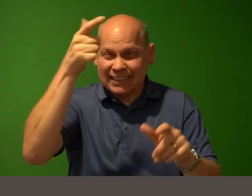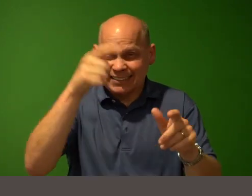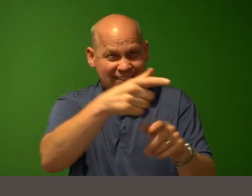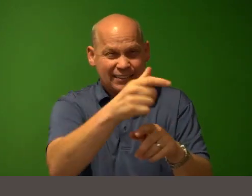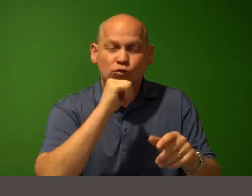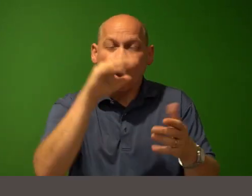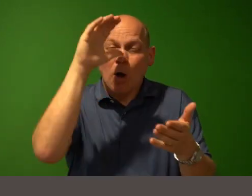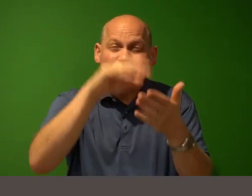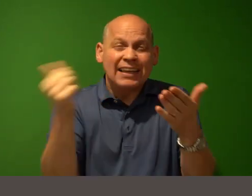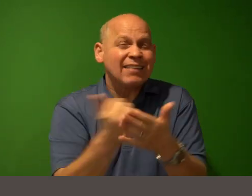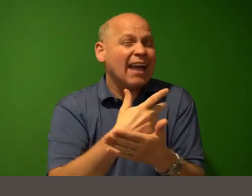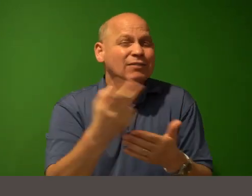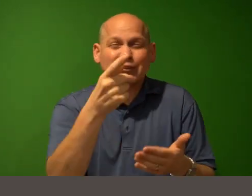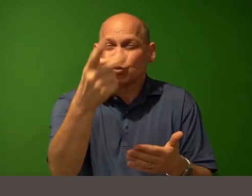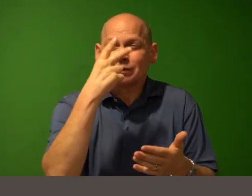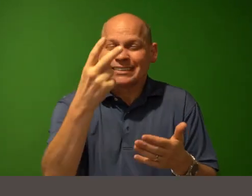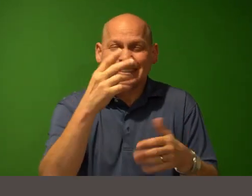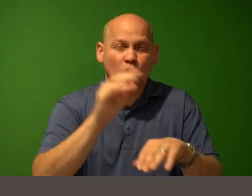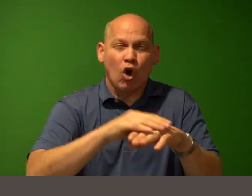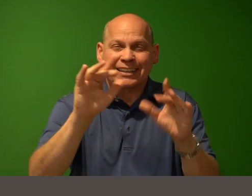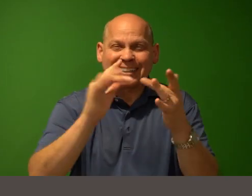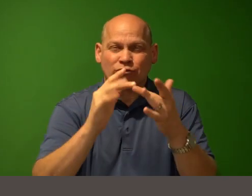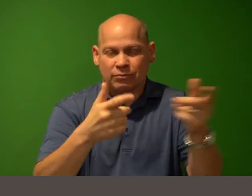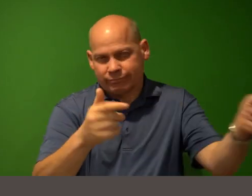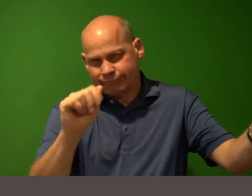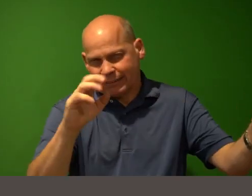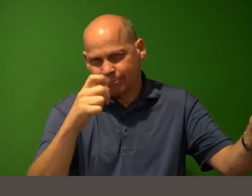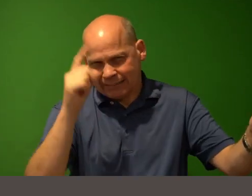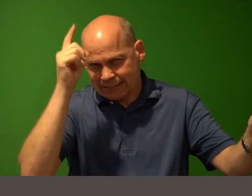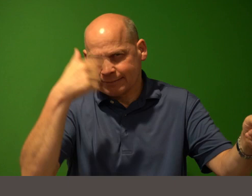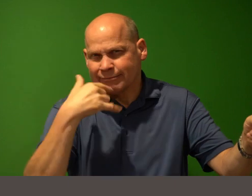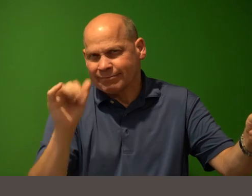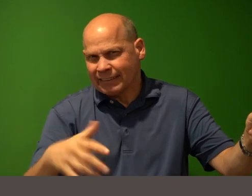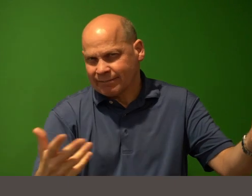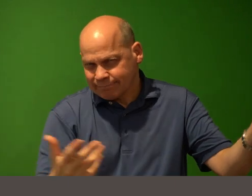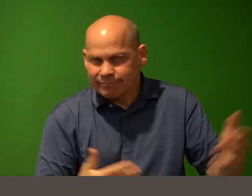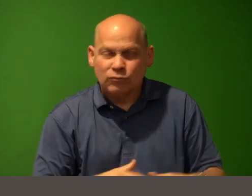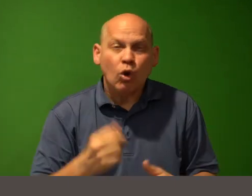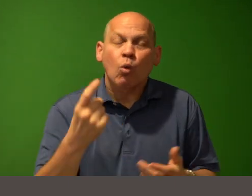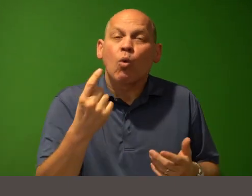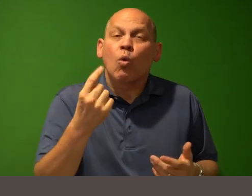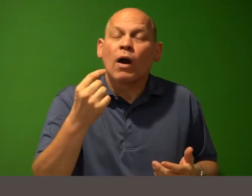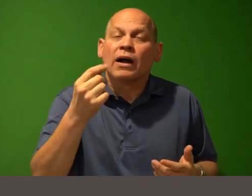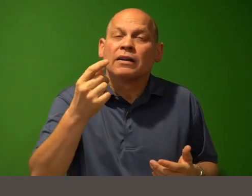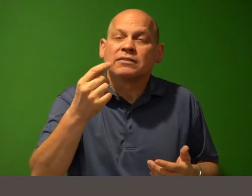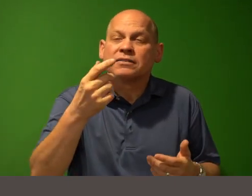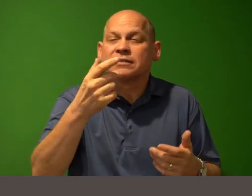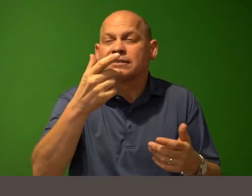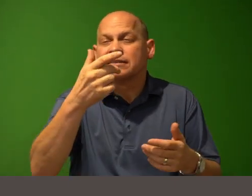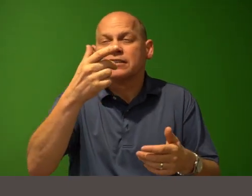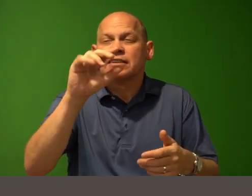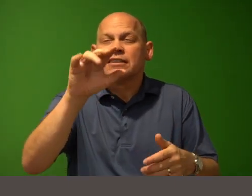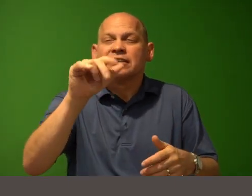see on the internet. So what is Jython Music? It is an open source environment for music